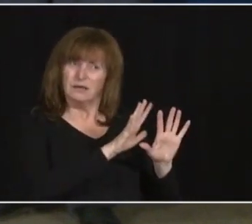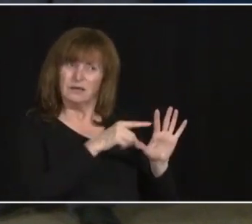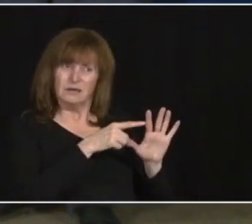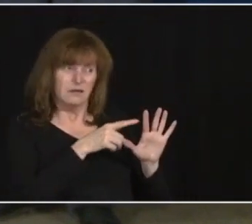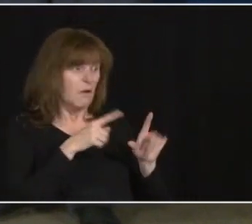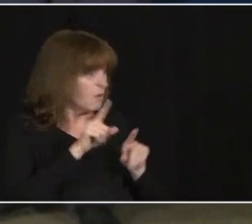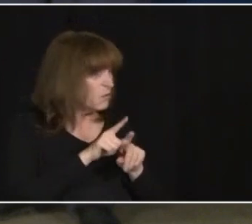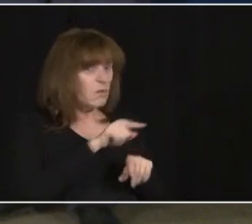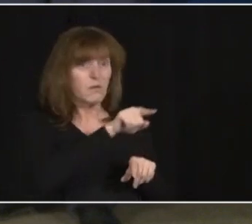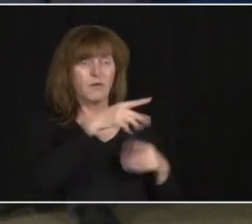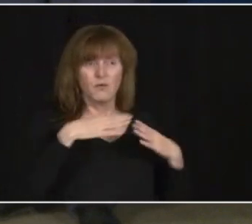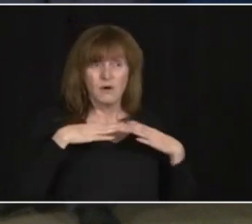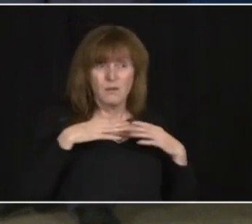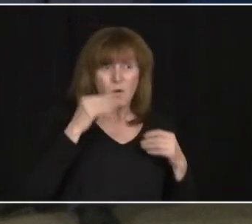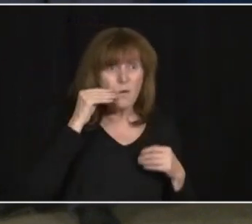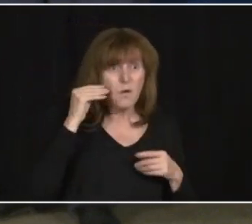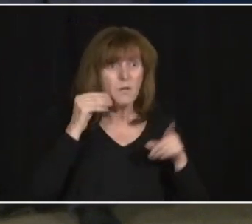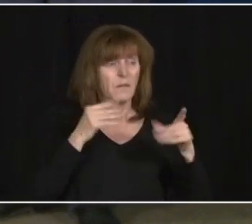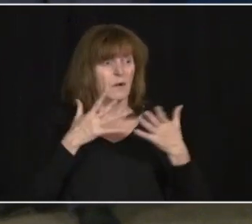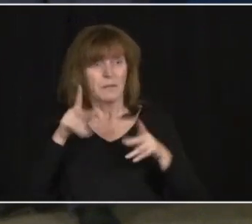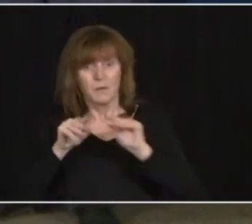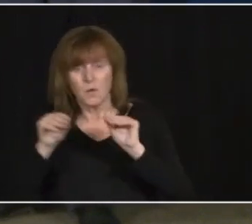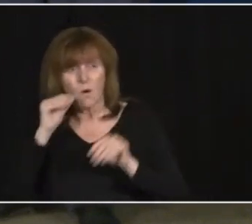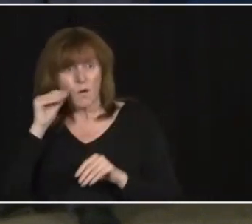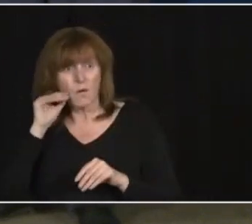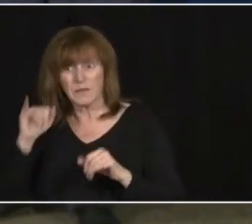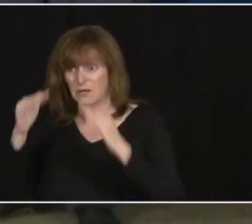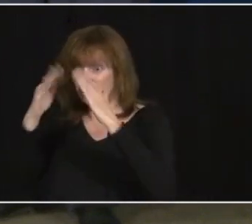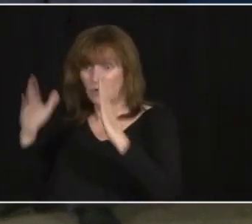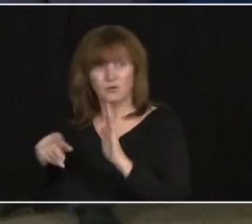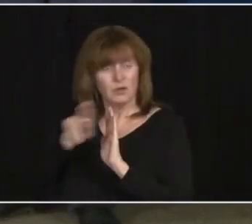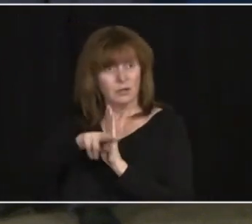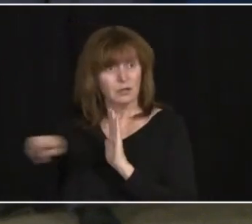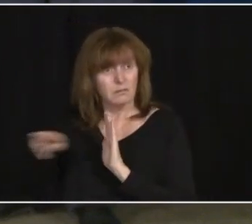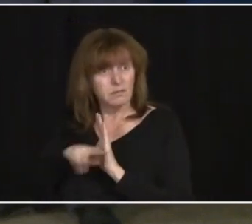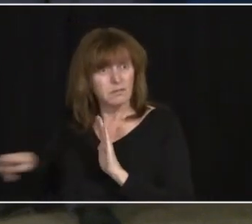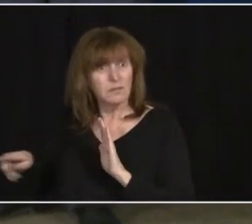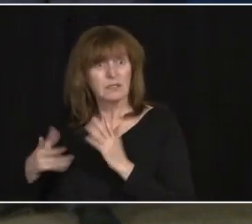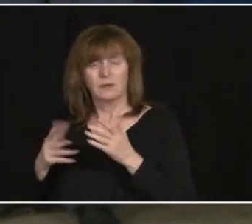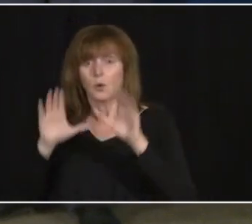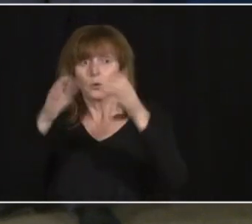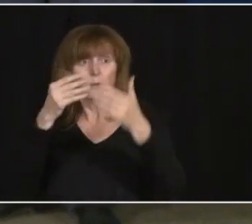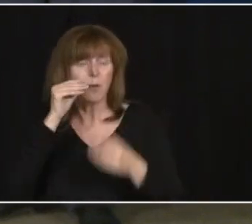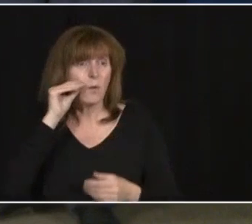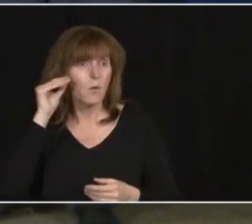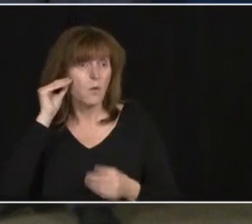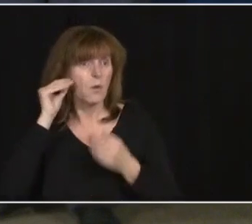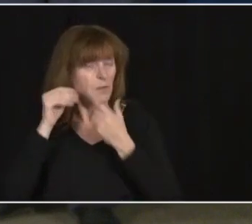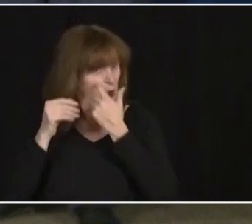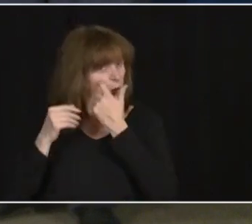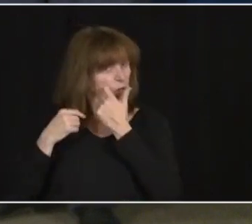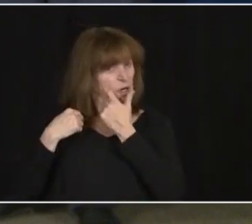We are working to develop responses for each group. Whether it's a regional group or more specific with respect to each shelter.